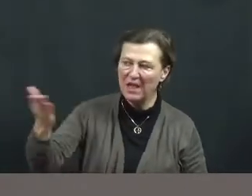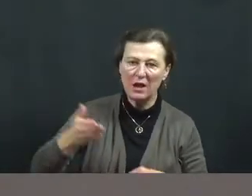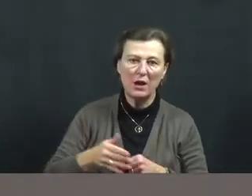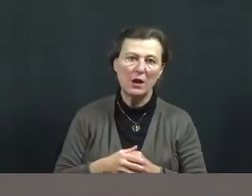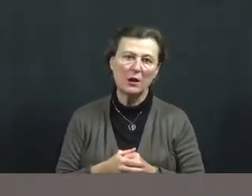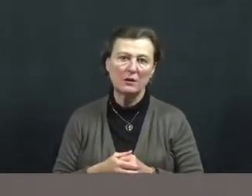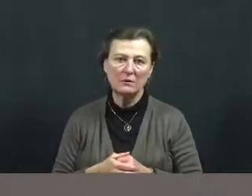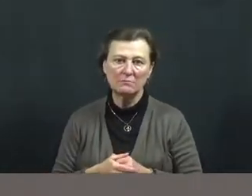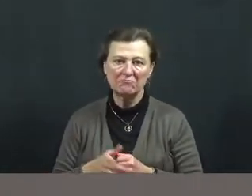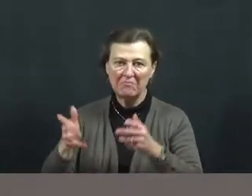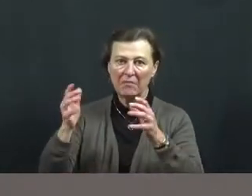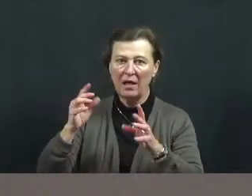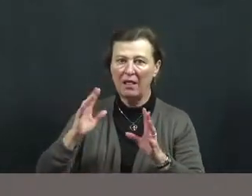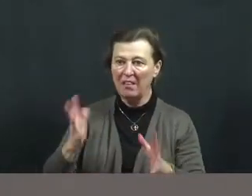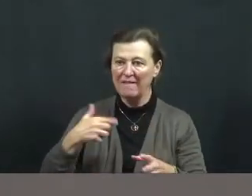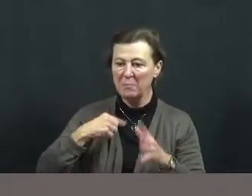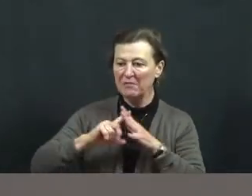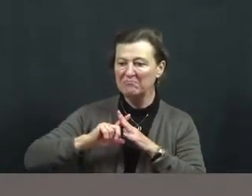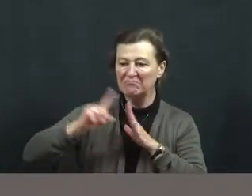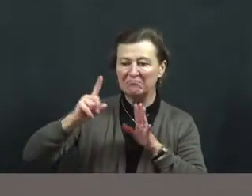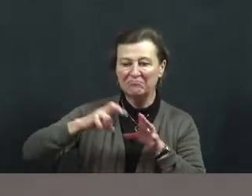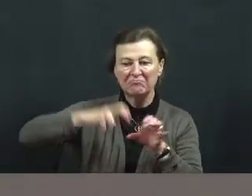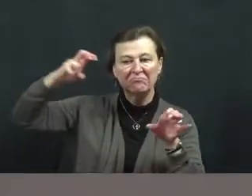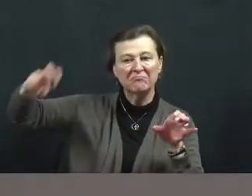they left me out of all the fun?”